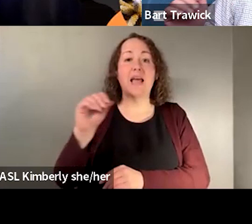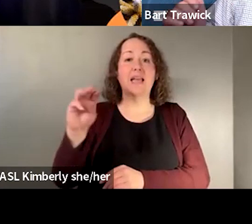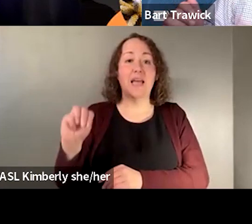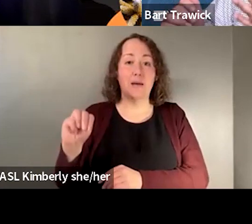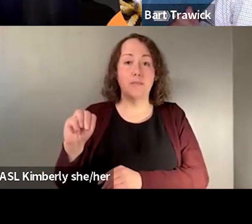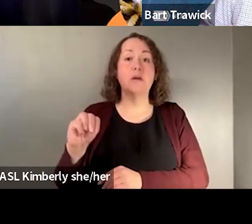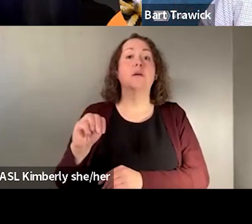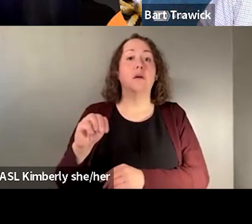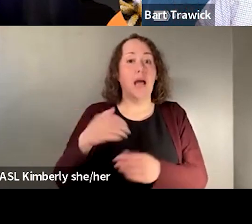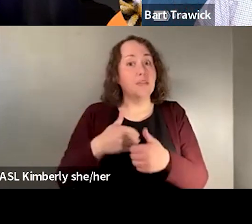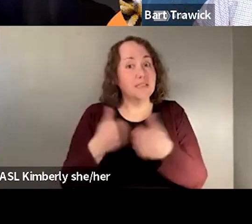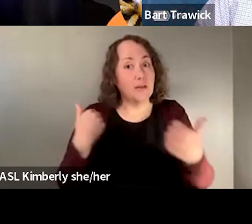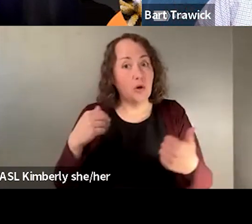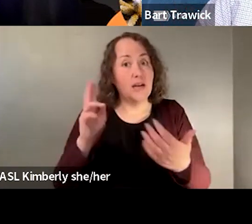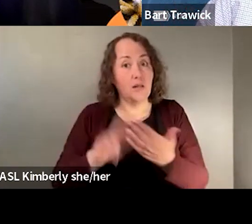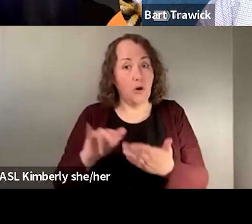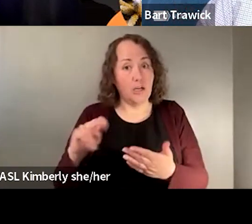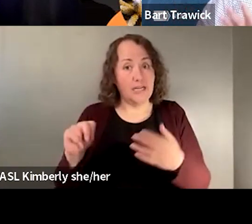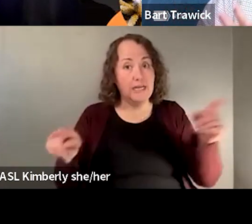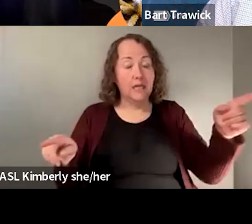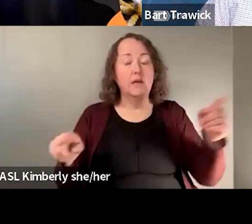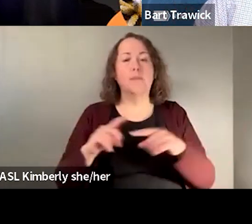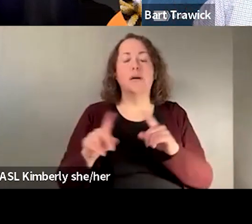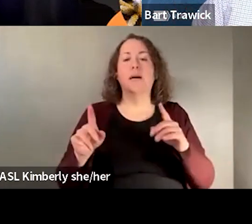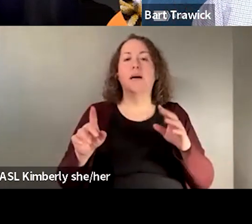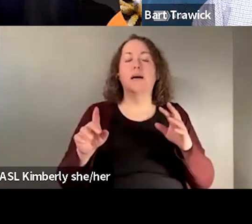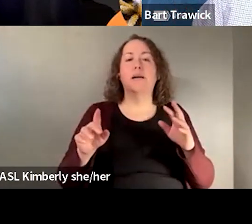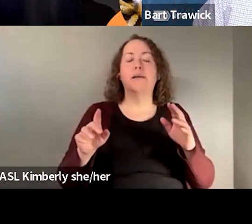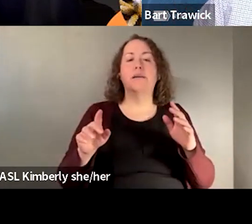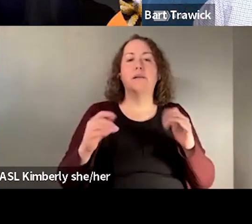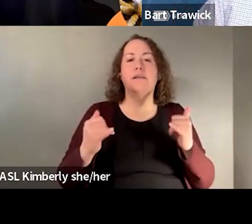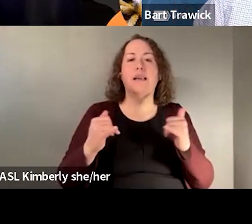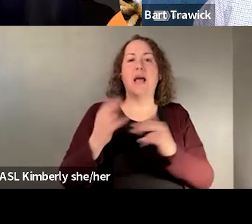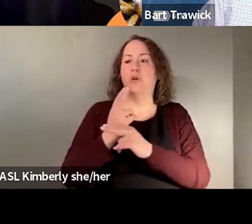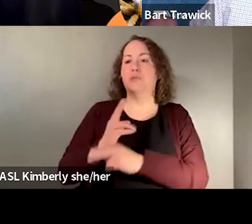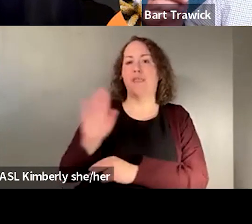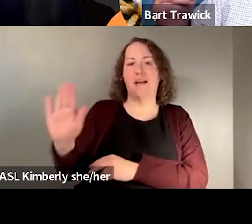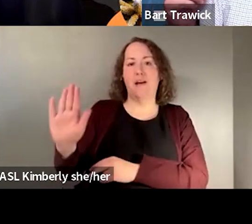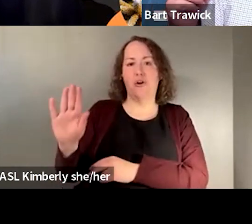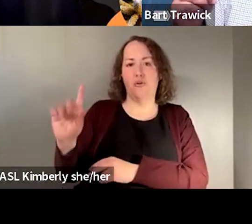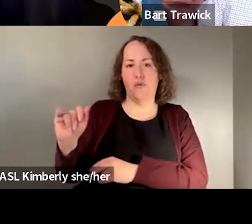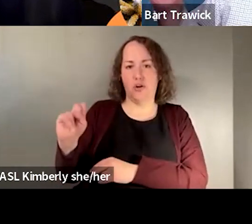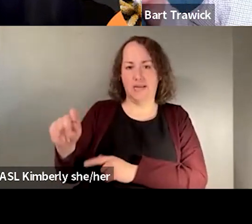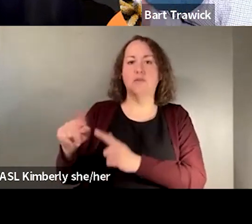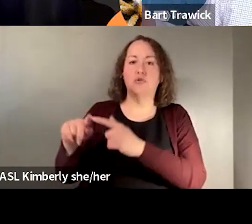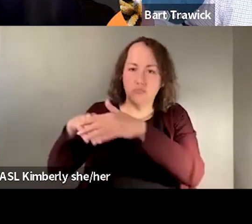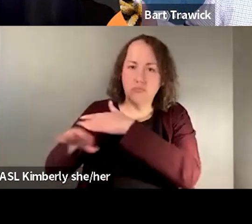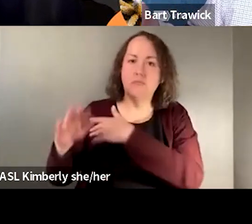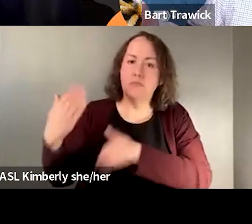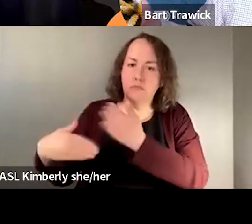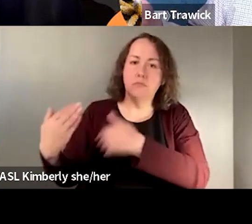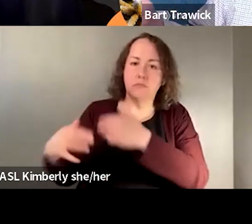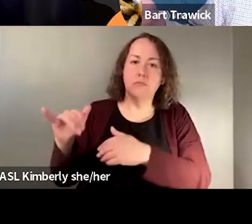you could -- you could then use Texas A&M as a -- as a login to access that account as well.